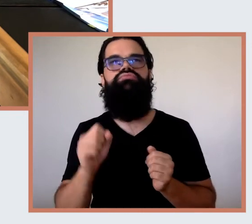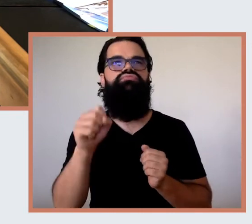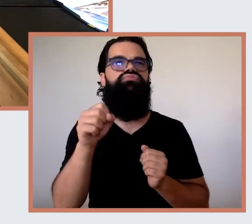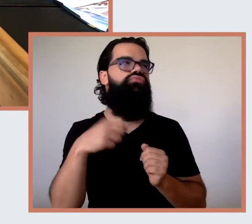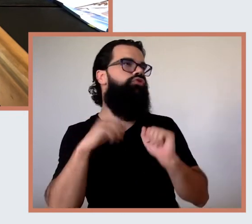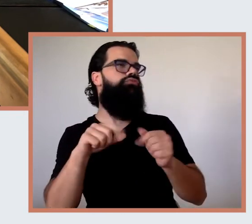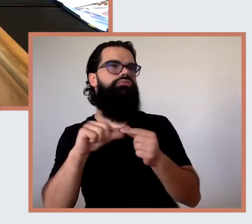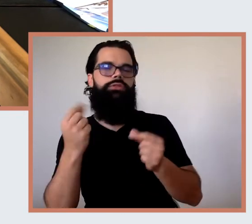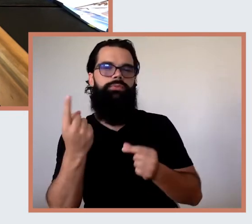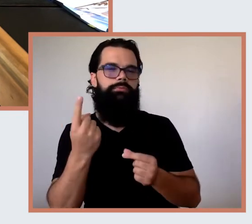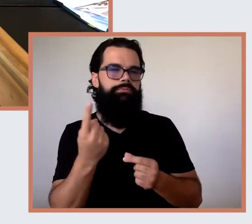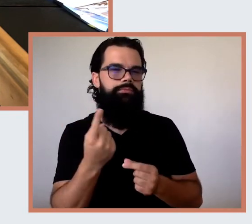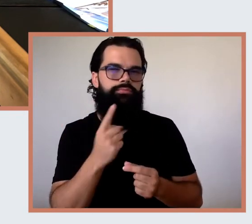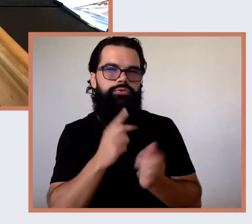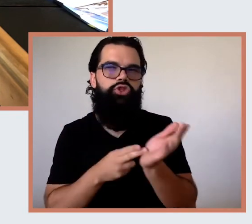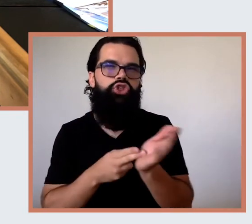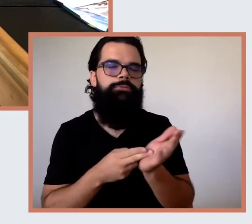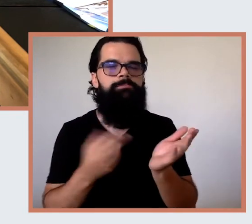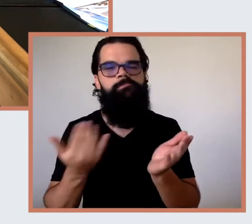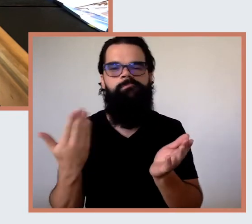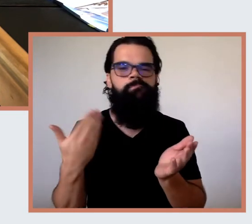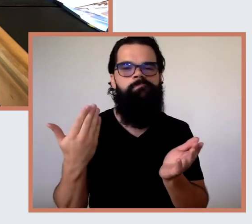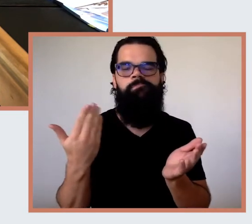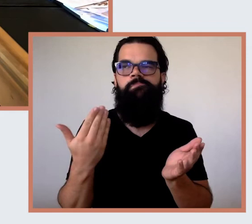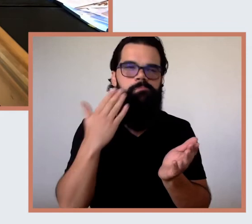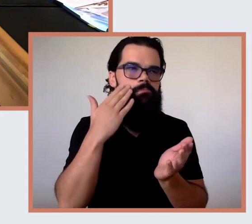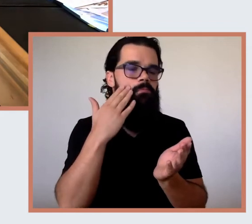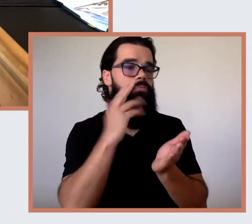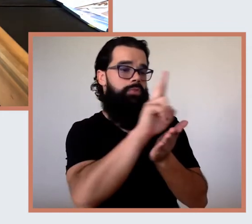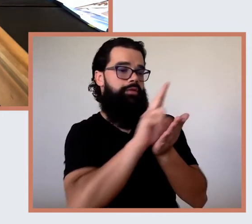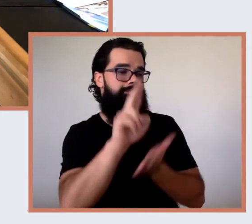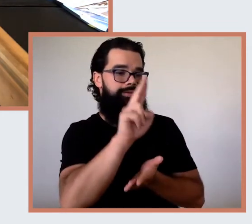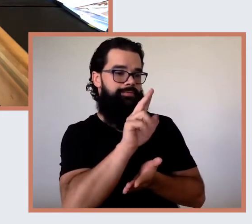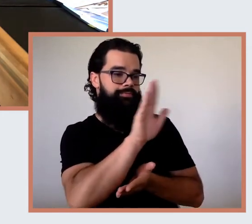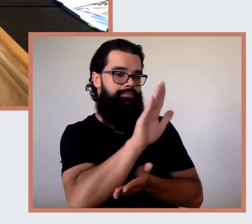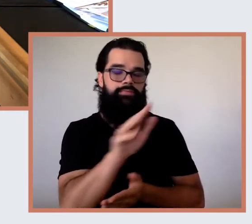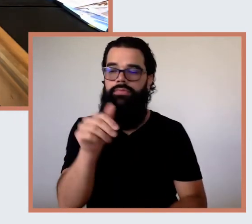I would say, sure, but I, and this is, again, this is different than the university,